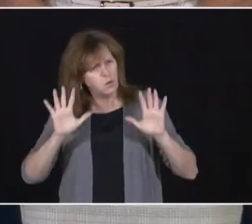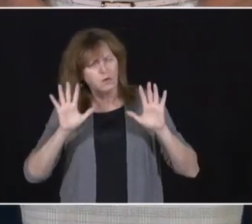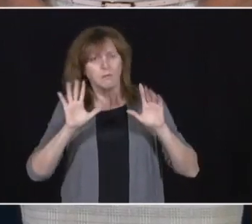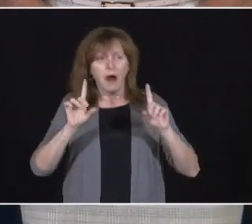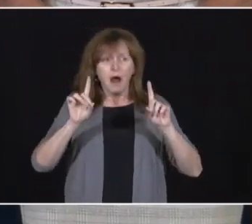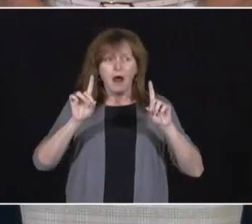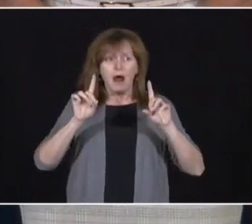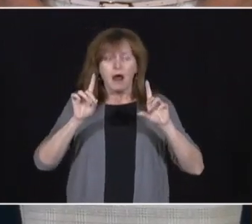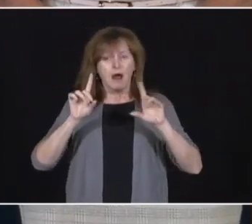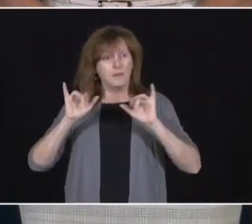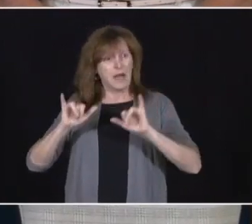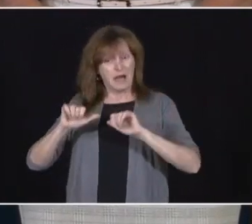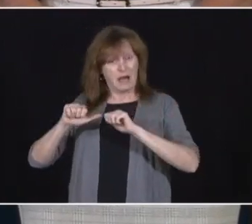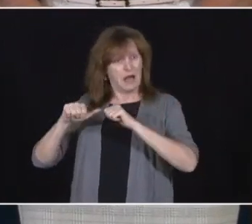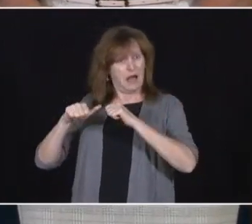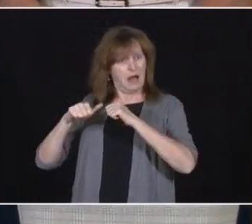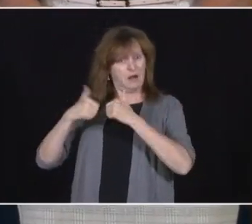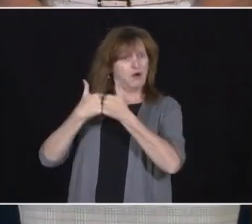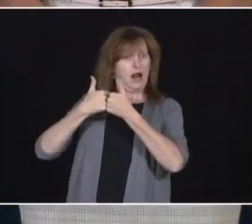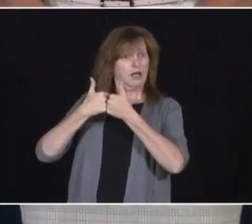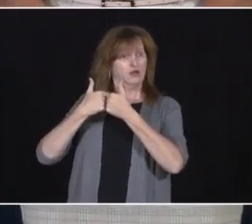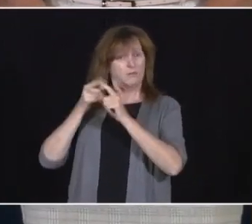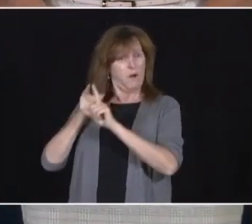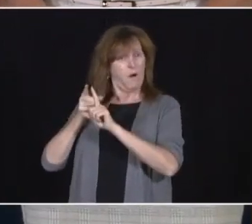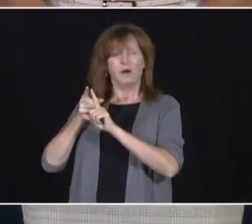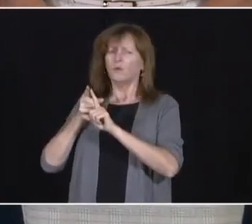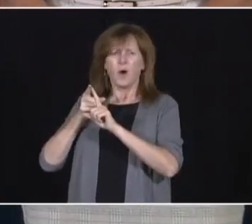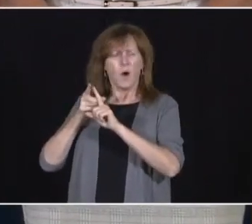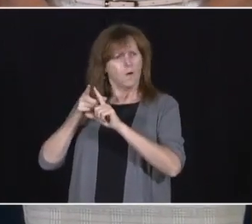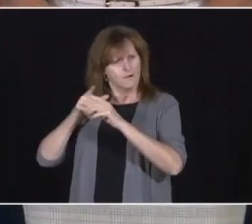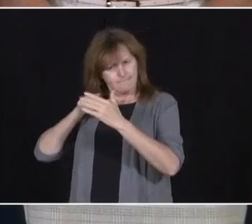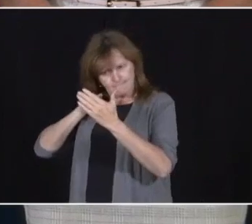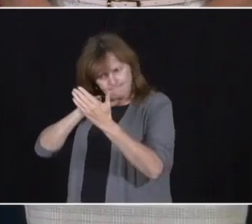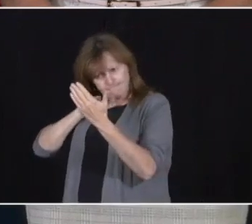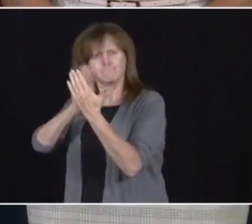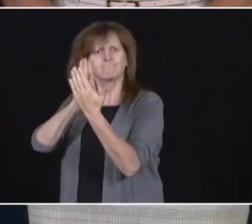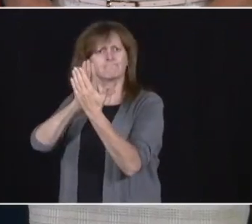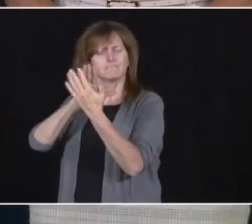As I've always said, it is not the challenge that defines us, it is how we face it.